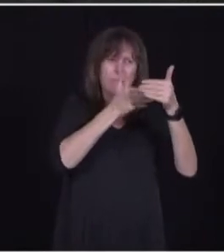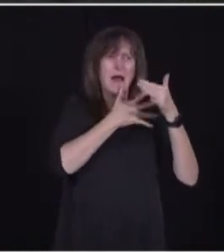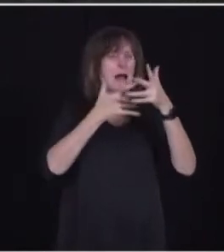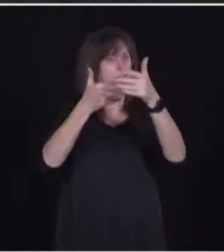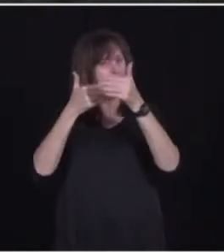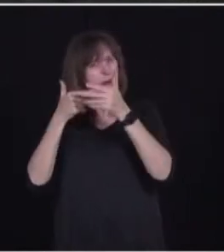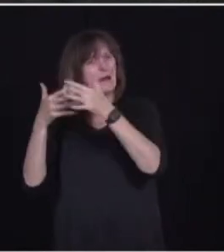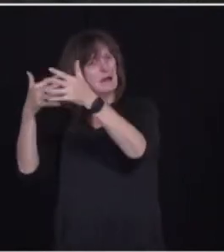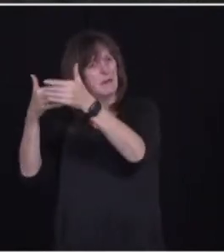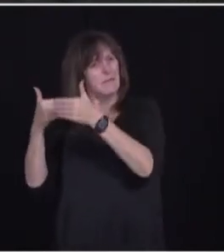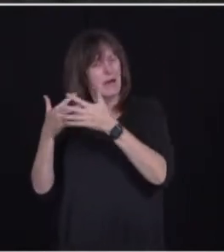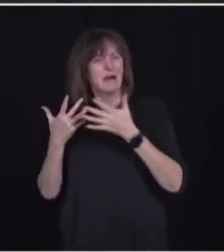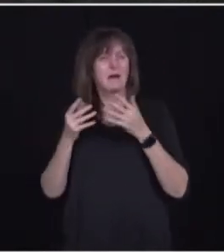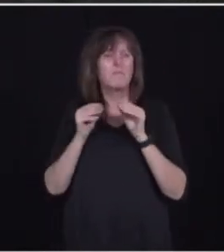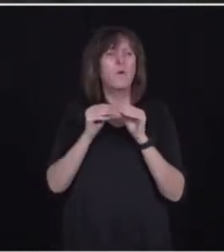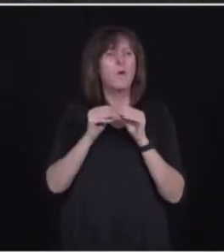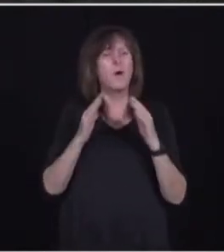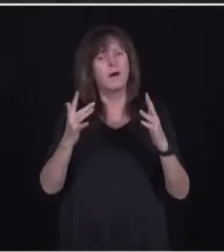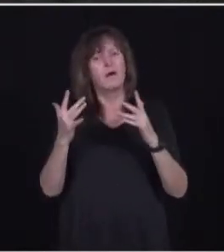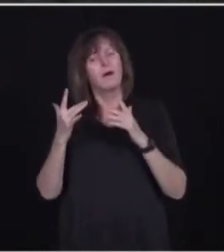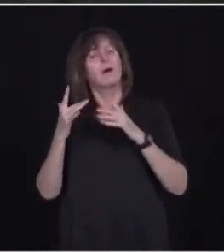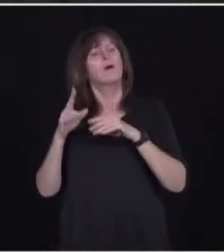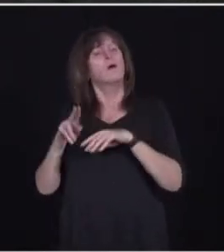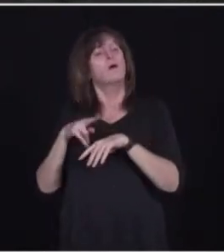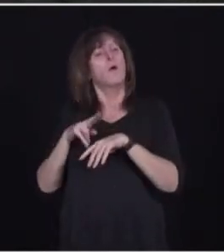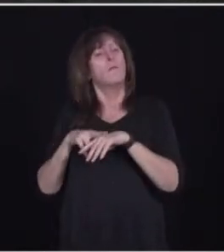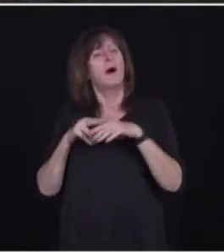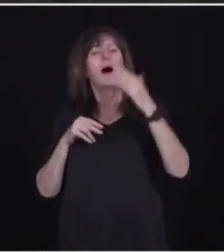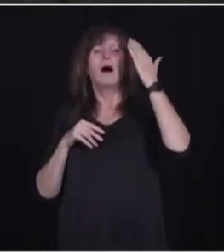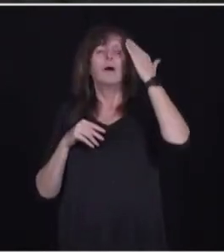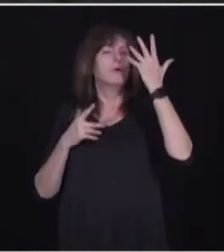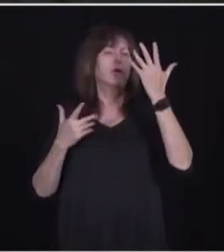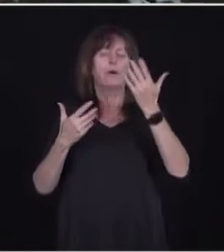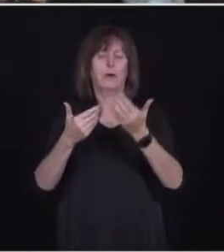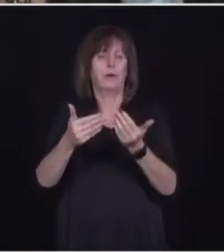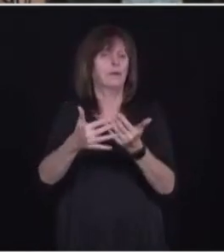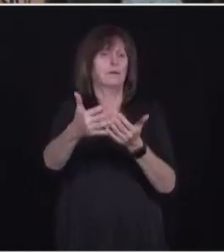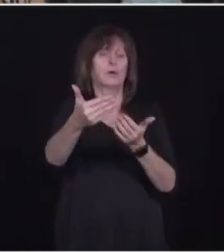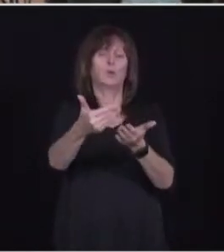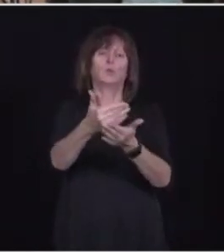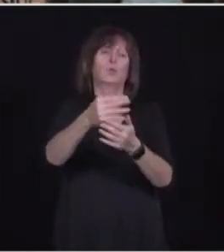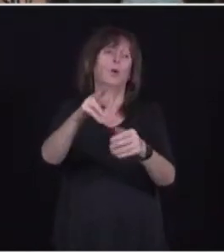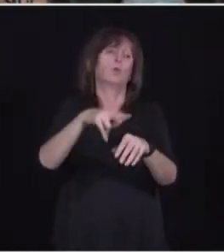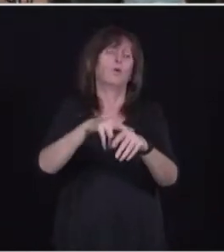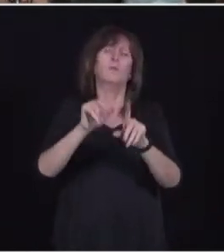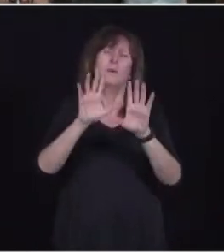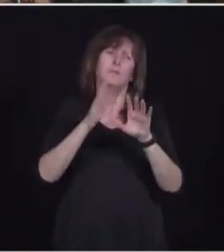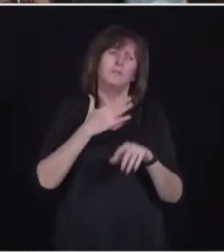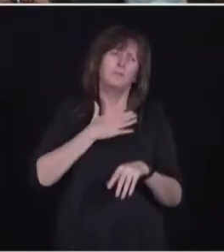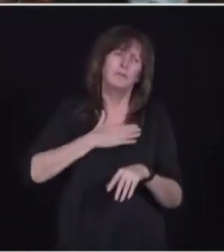get Toronto appeal out of lockdown and some of the areas into lower levels so that we can start living more normally, whatever the